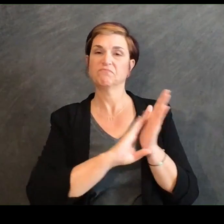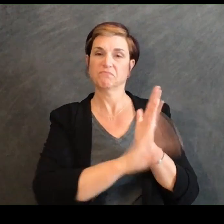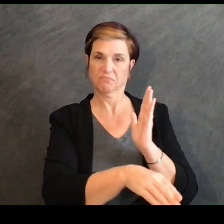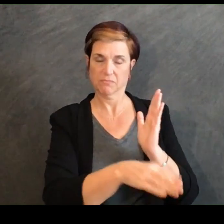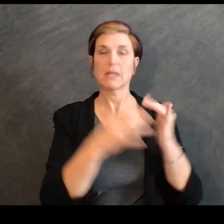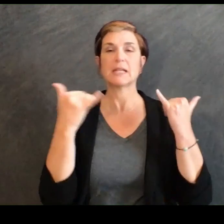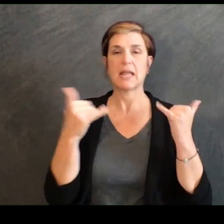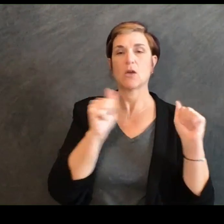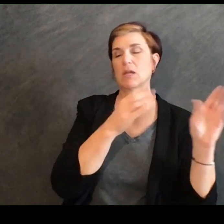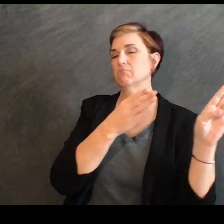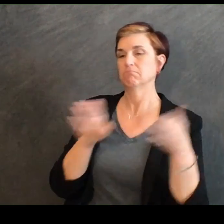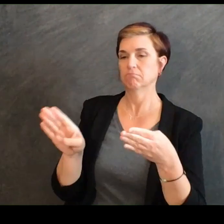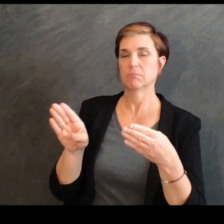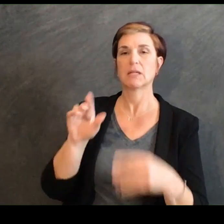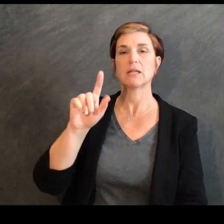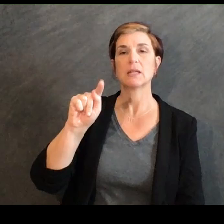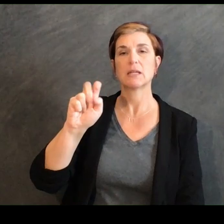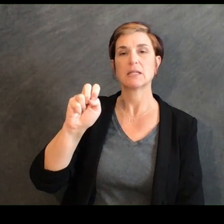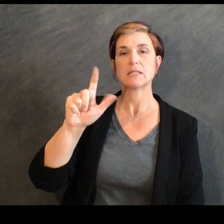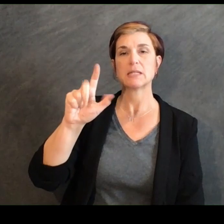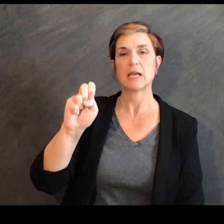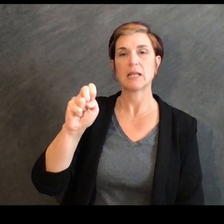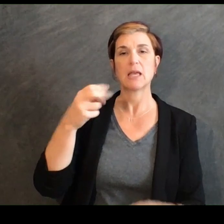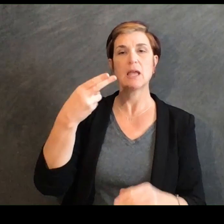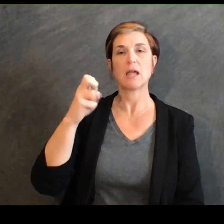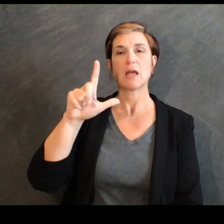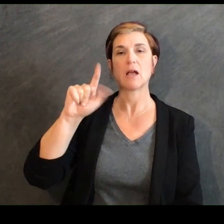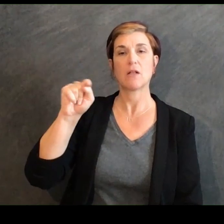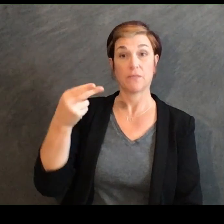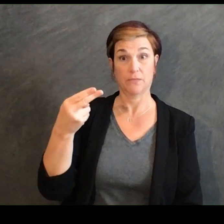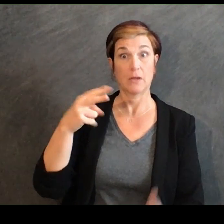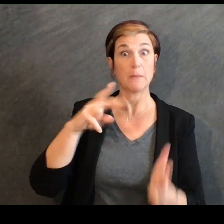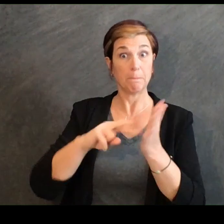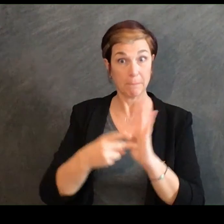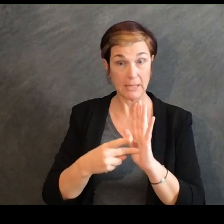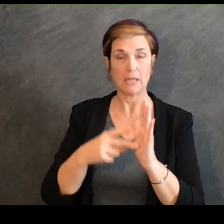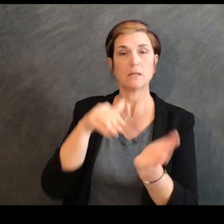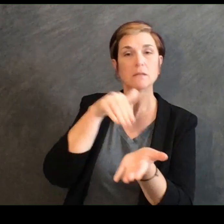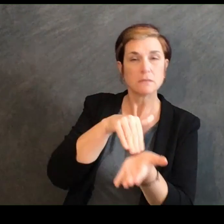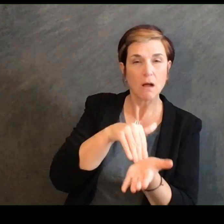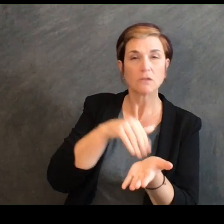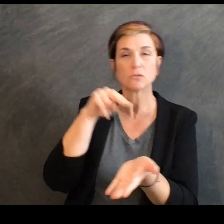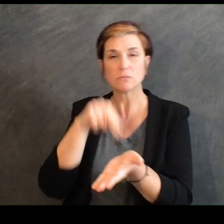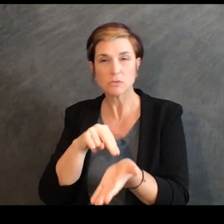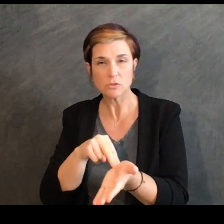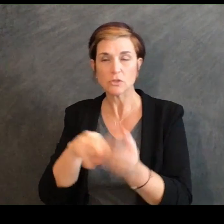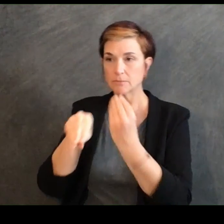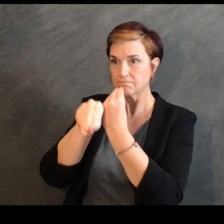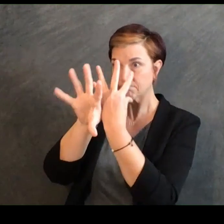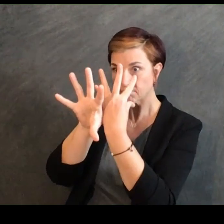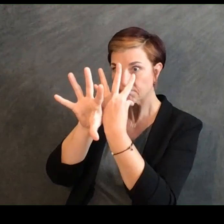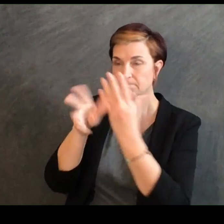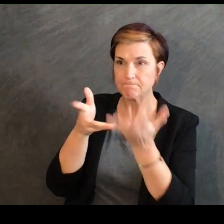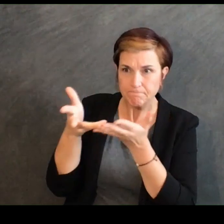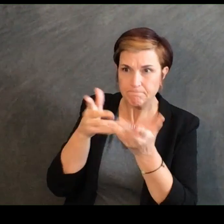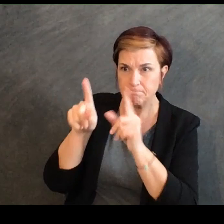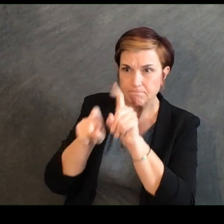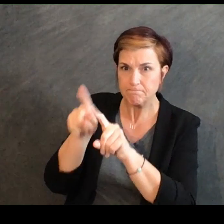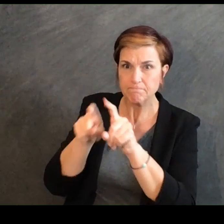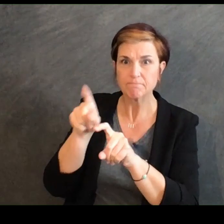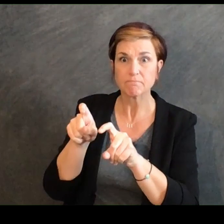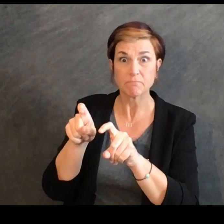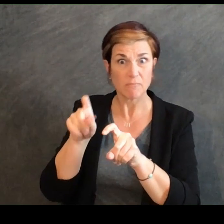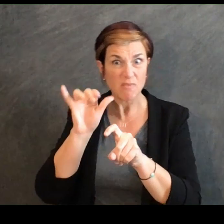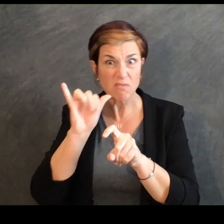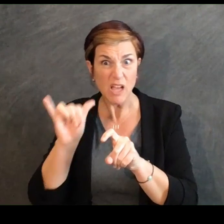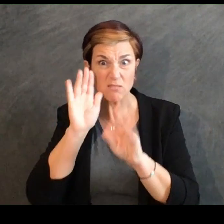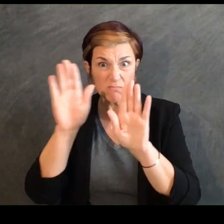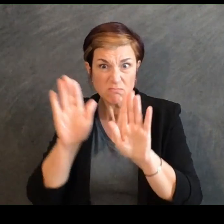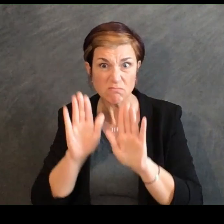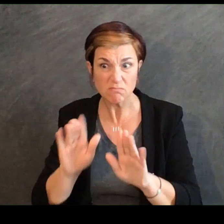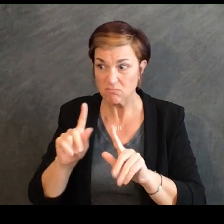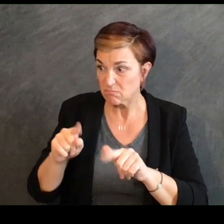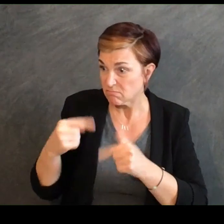a fairly new and incredible thing that's happened and if in the not-so-distant